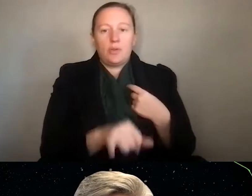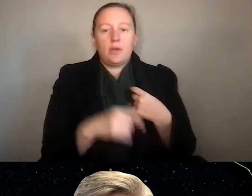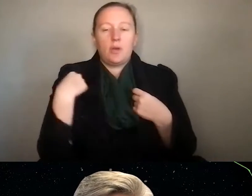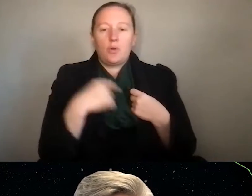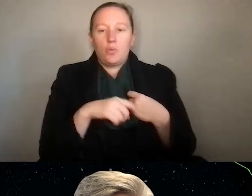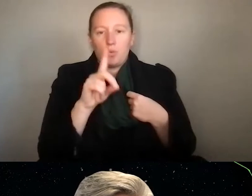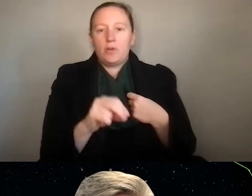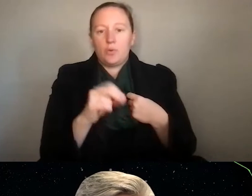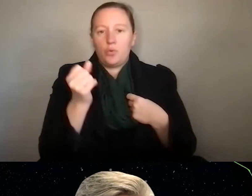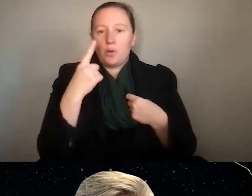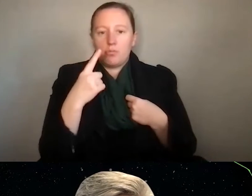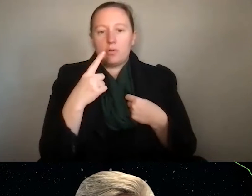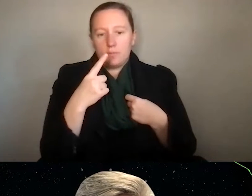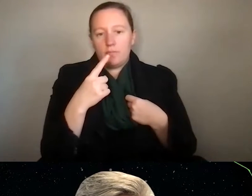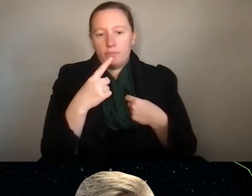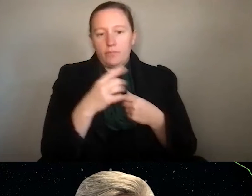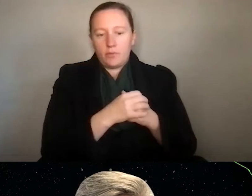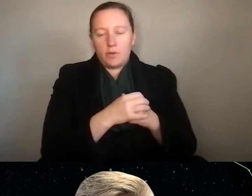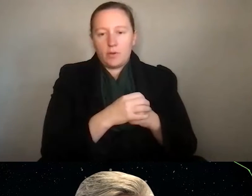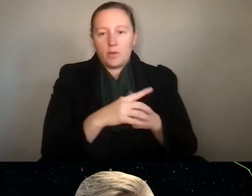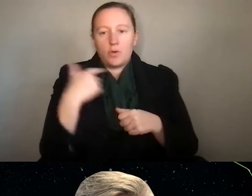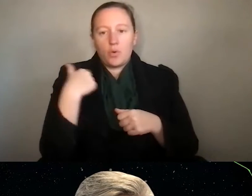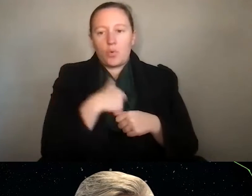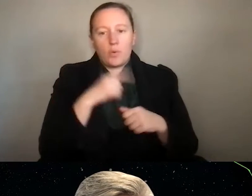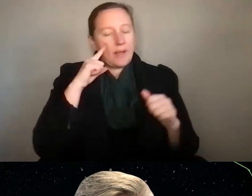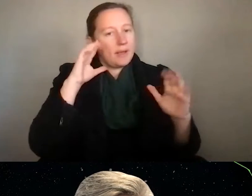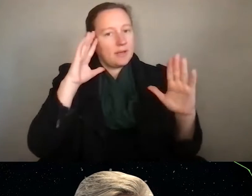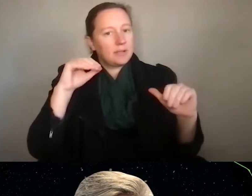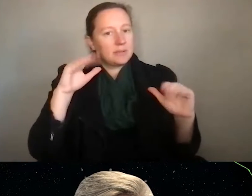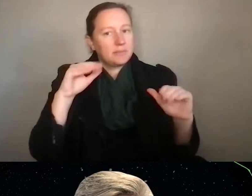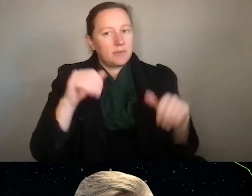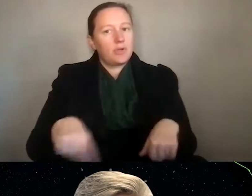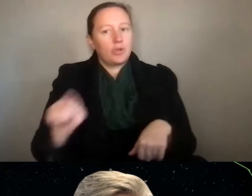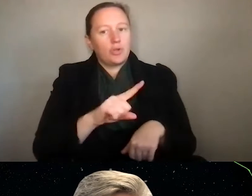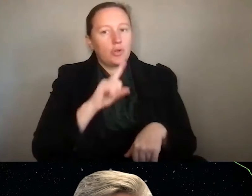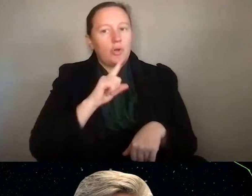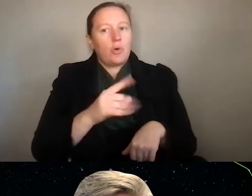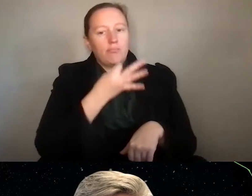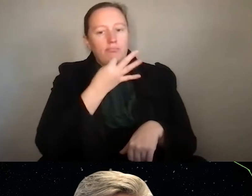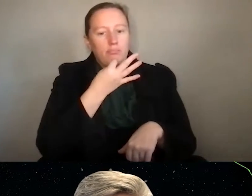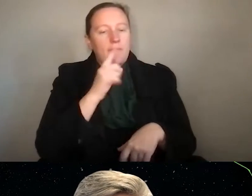understand and we expect that you are an expert in an area.